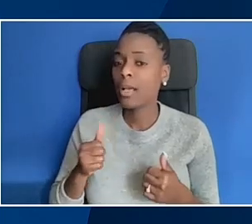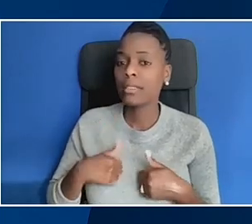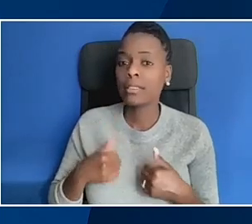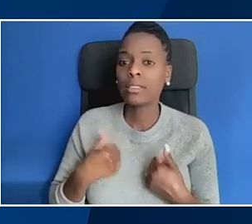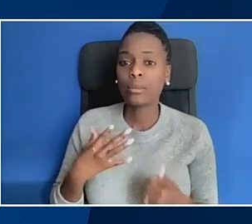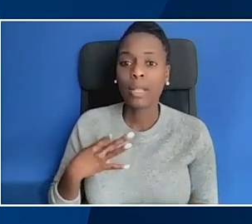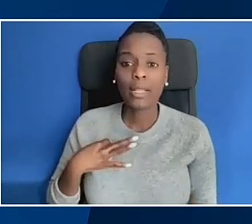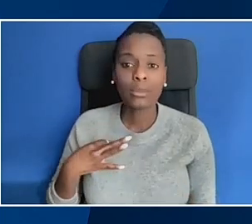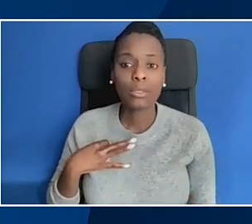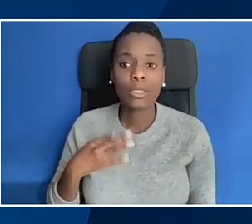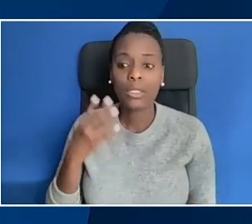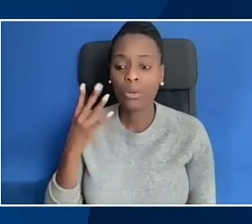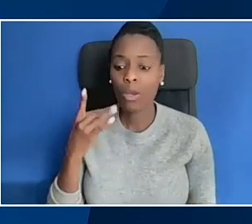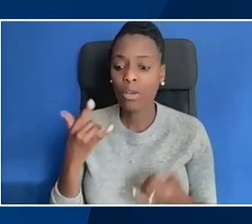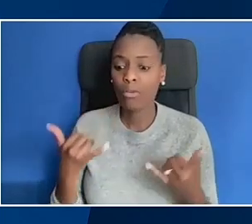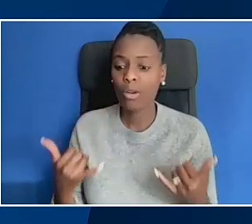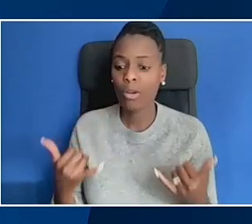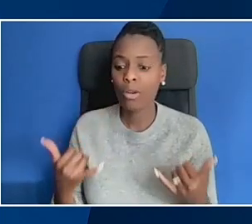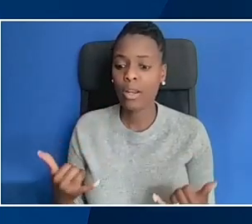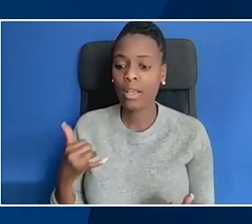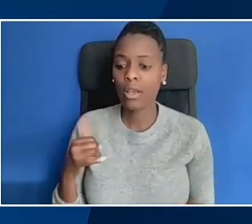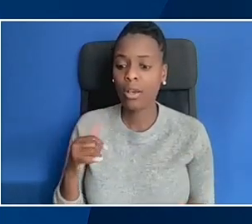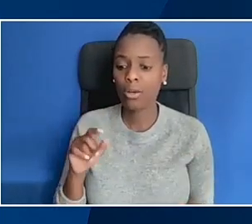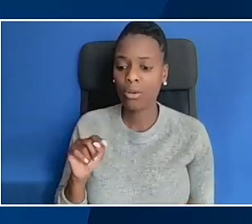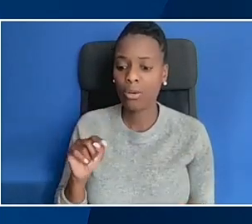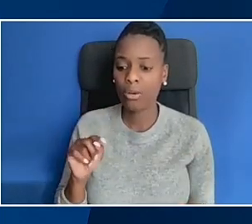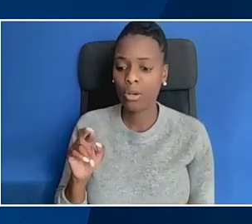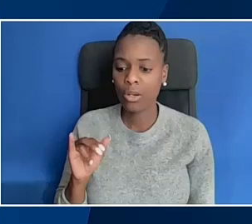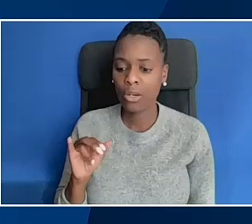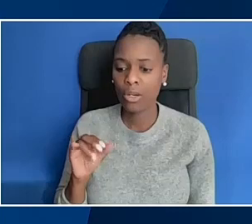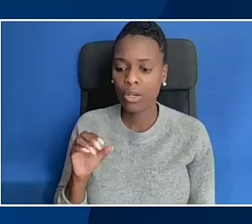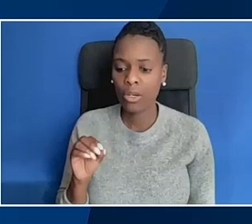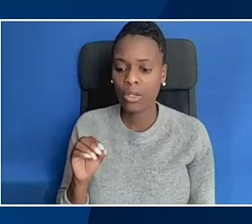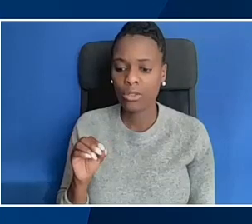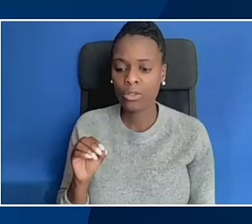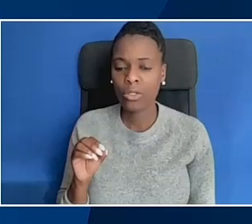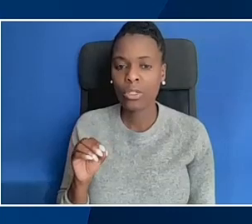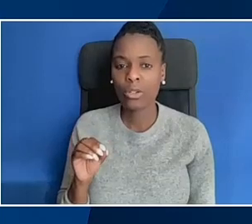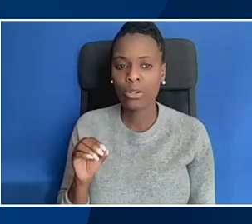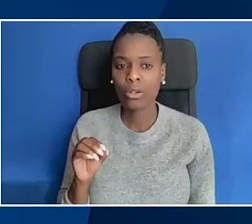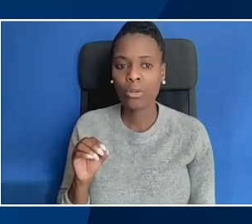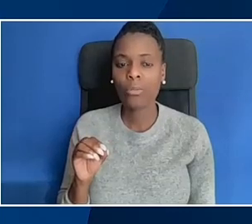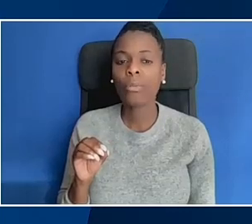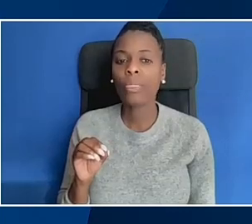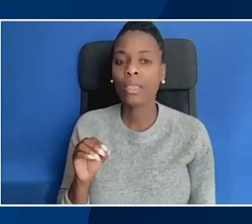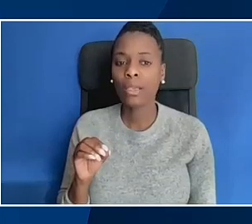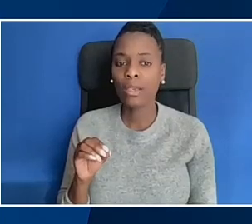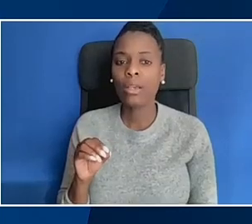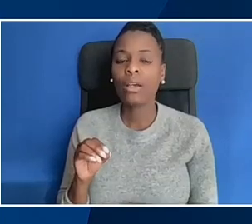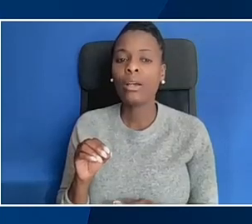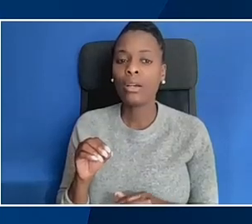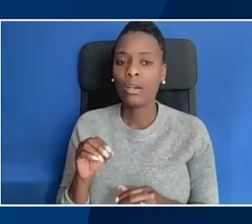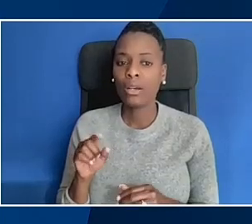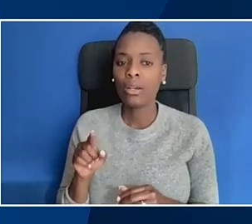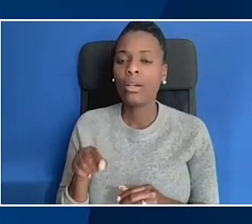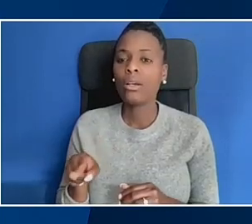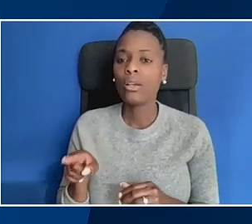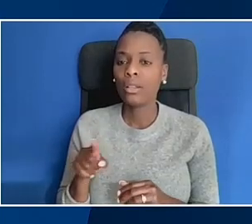in TRIO, they basically mirror those of Title IV Federal Student Aid. When you get into other issues, you know,